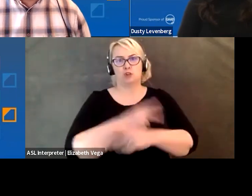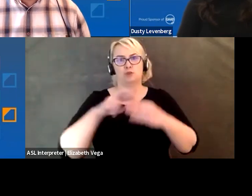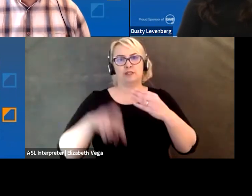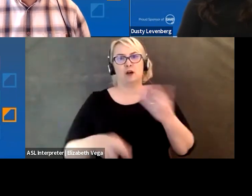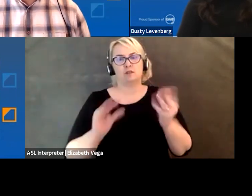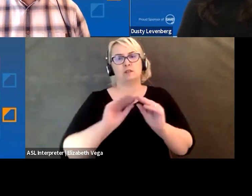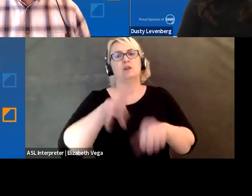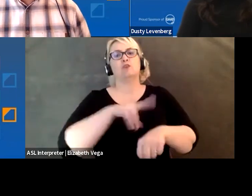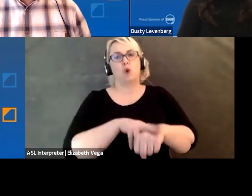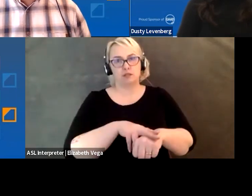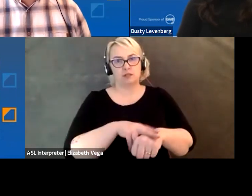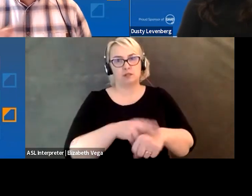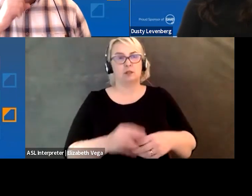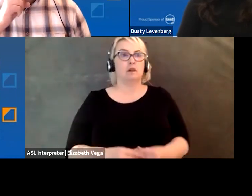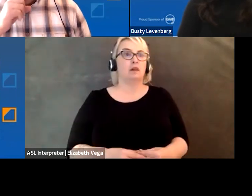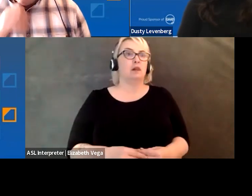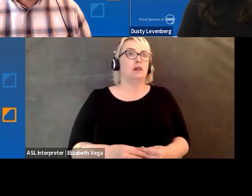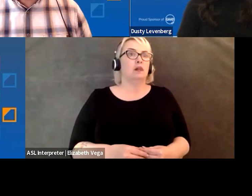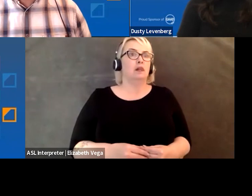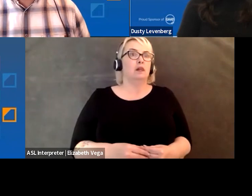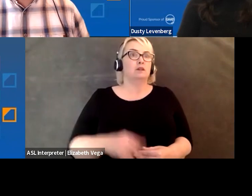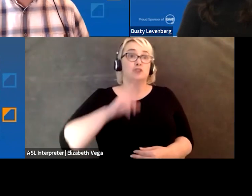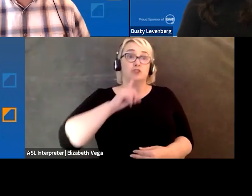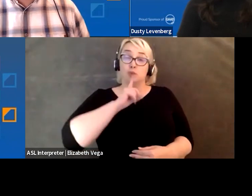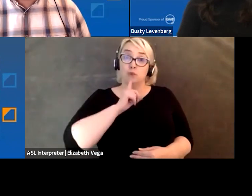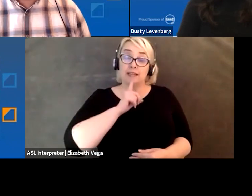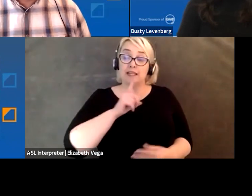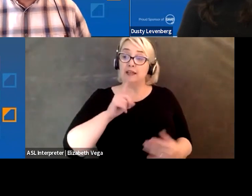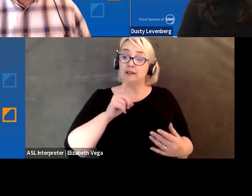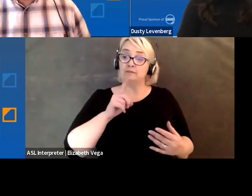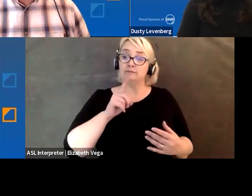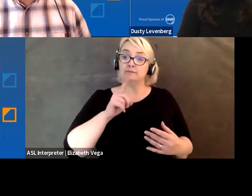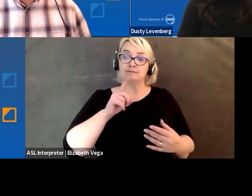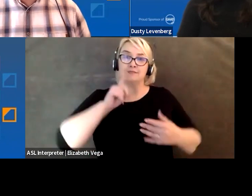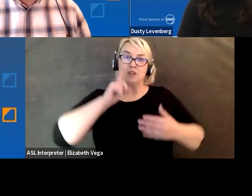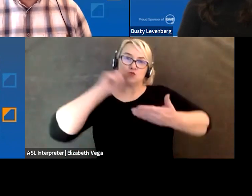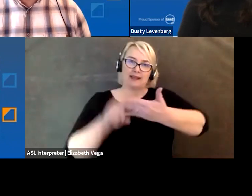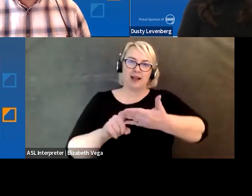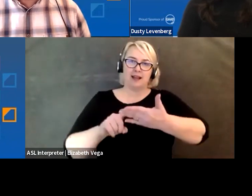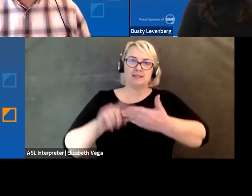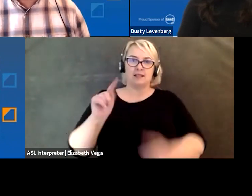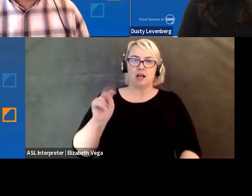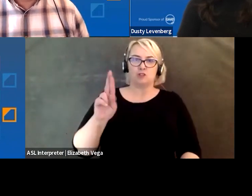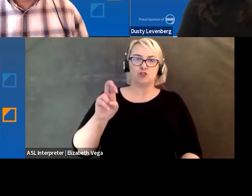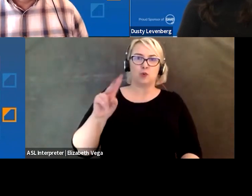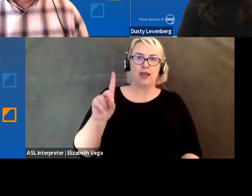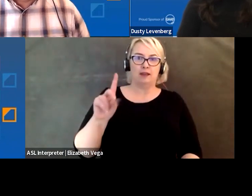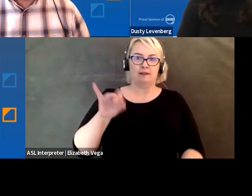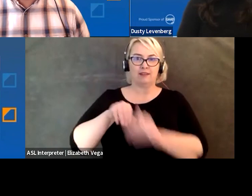In order to catch a trend of accessibility to see if it's improving, we really